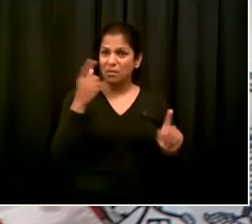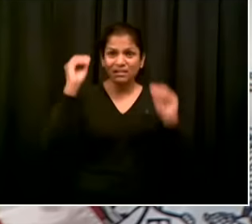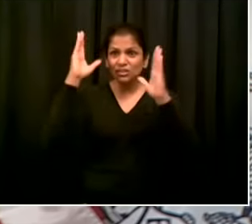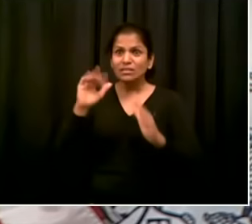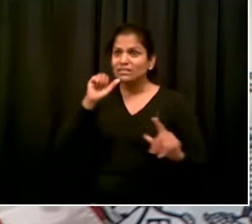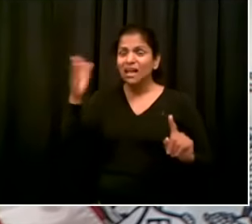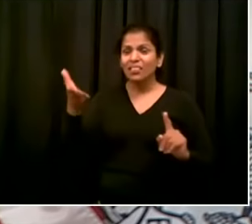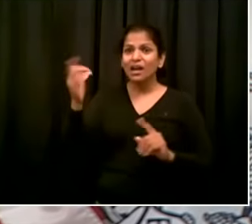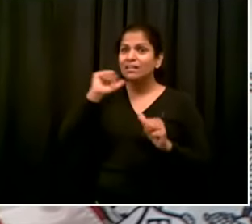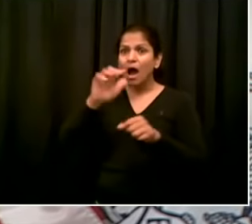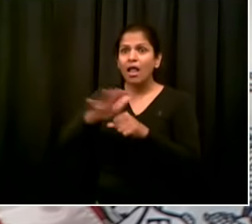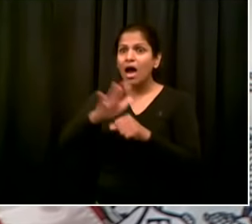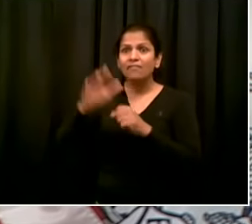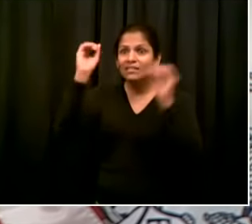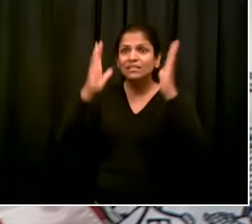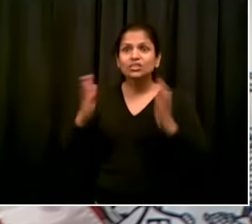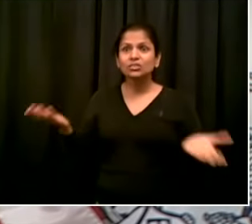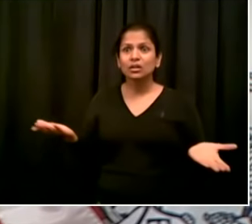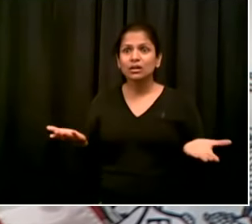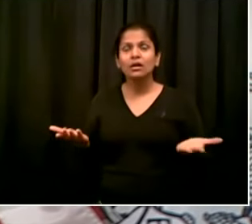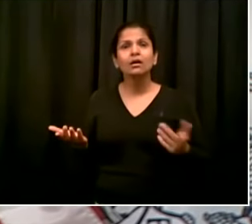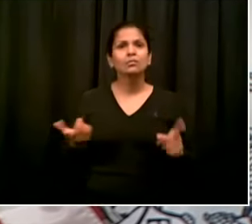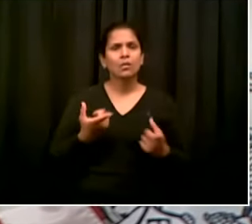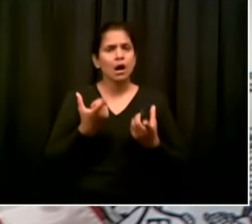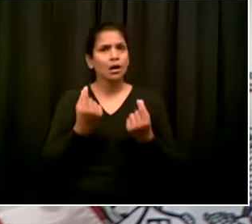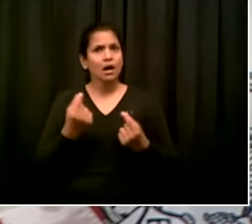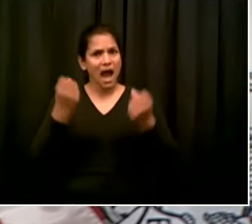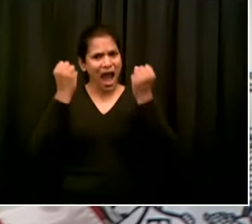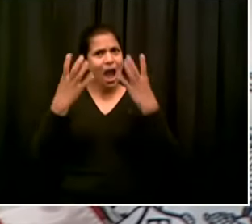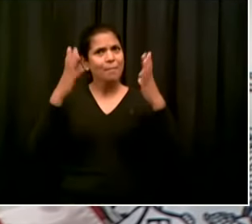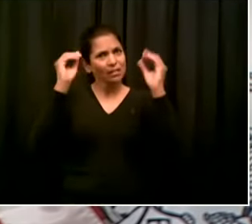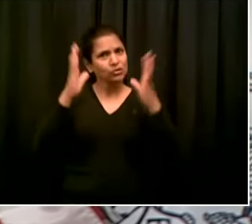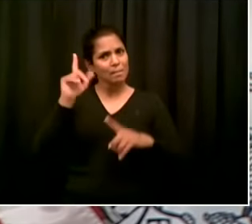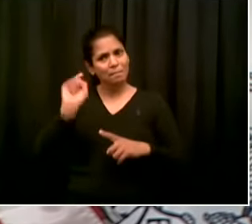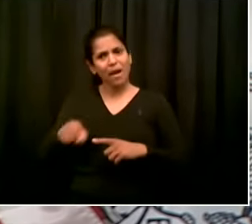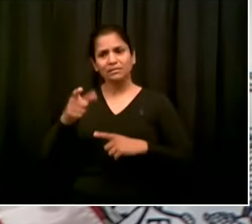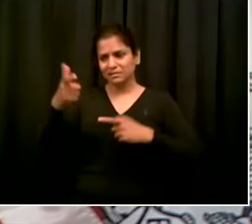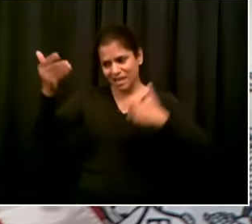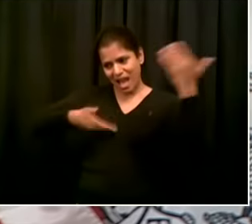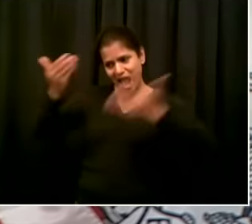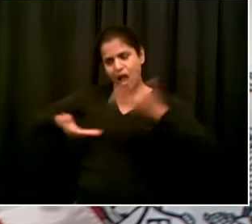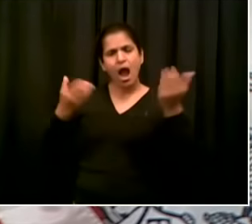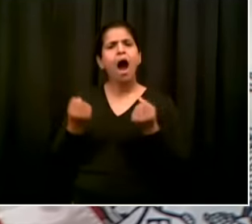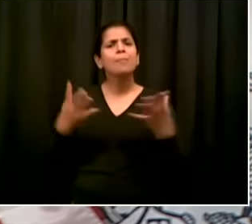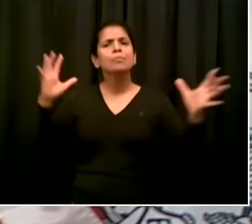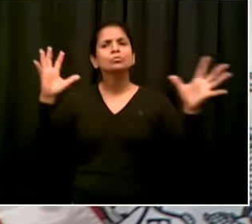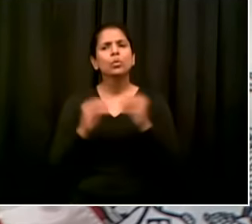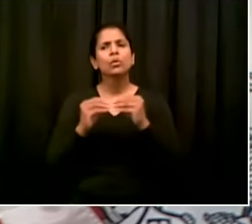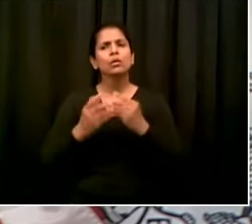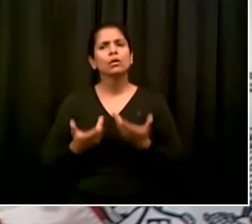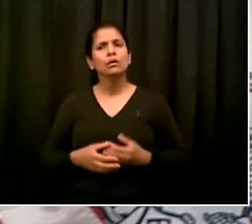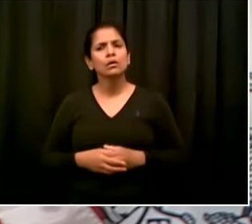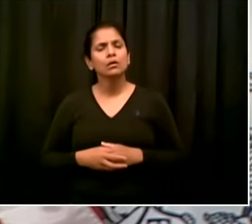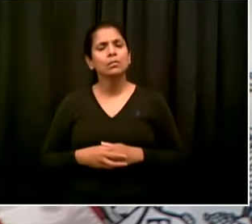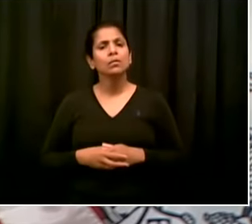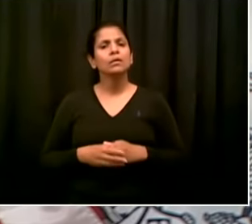NEW BALLOT. IT IS 35 YDAS TO THE ELECTION. THANK GOD THERE IS TIME. THIS IS THE MOST